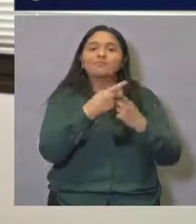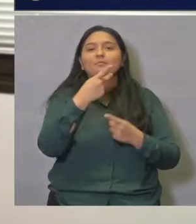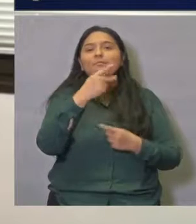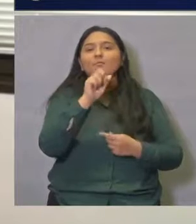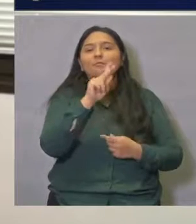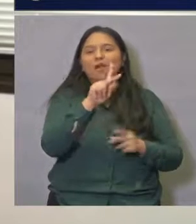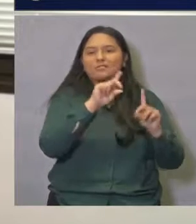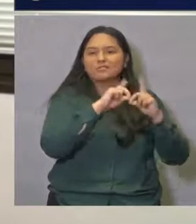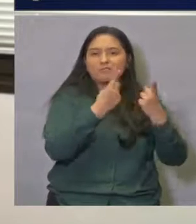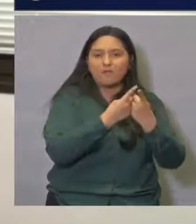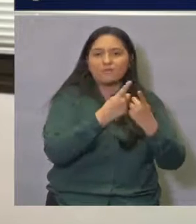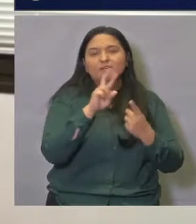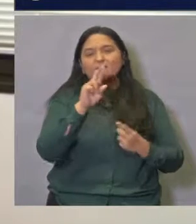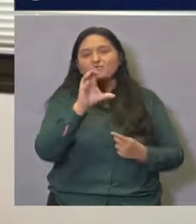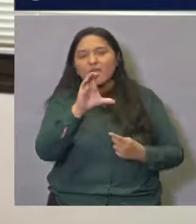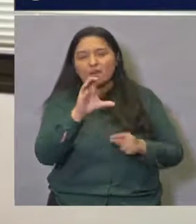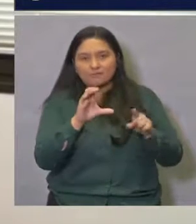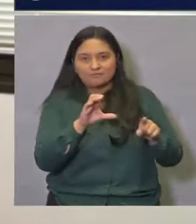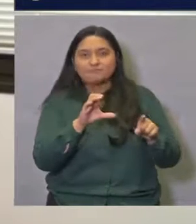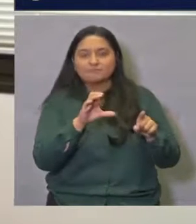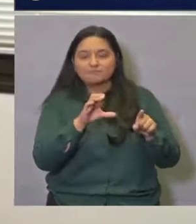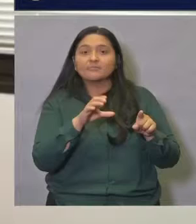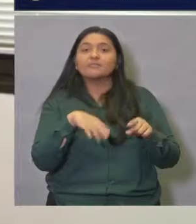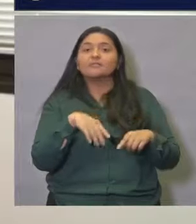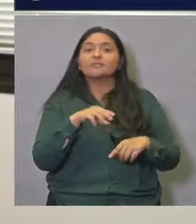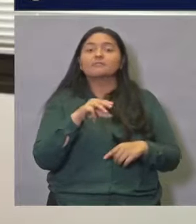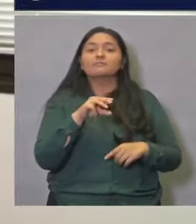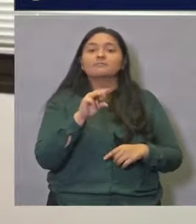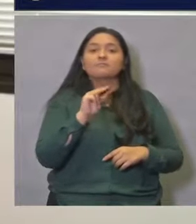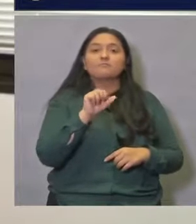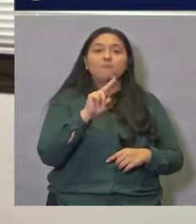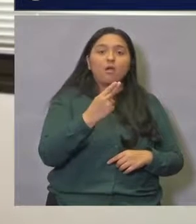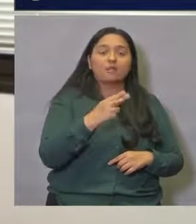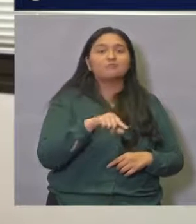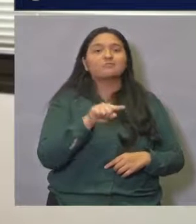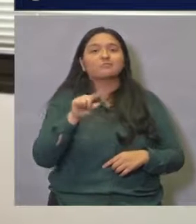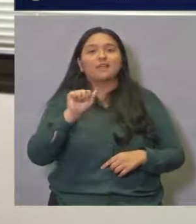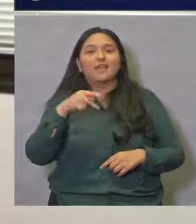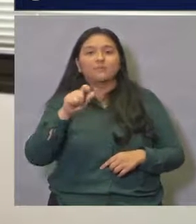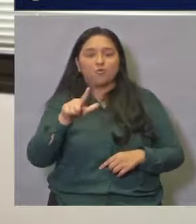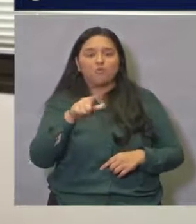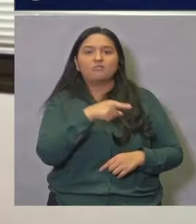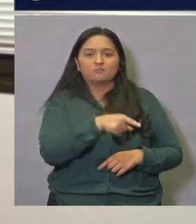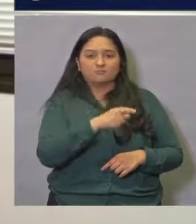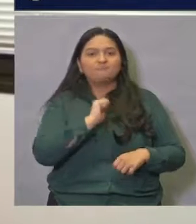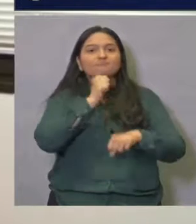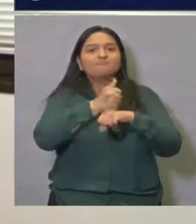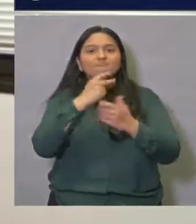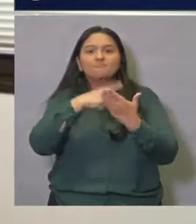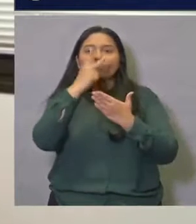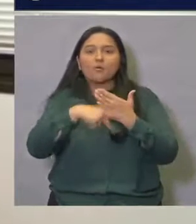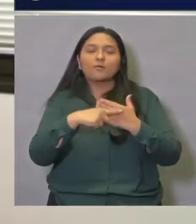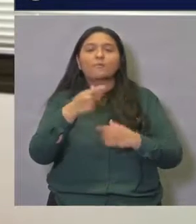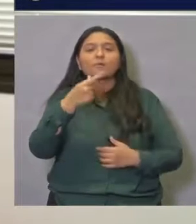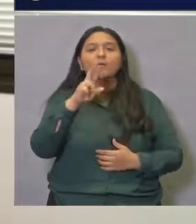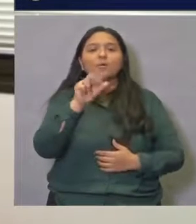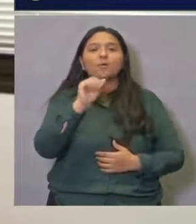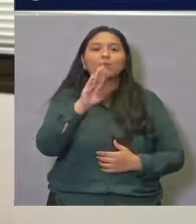ACTIVIDADES OFRECIDAS POR EL CONDADO PARA LAS PERSONAS DE TODAS EDADES, COMENZANDO CON EL